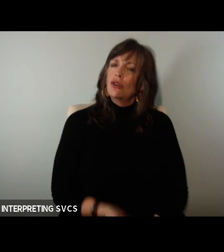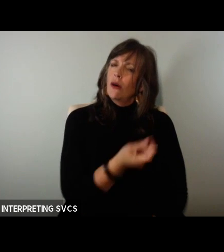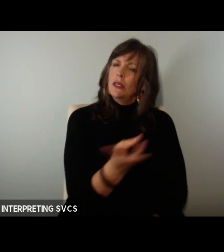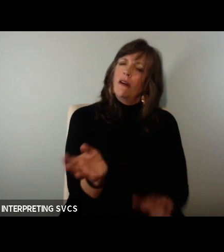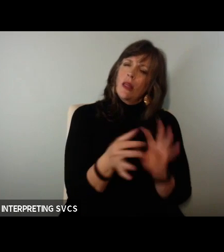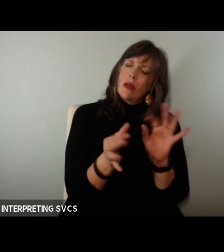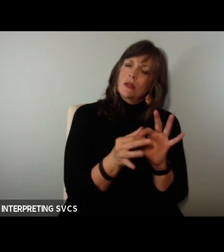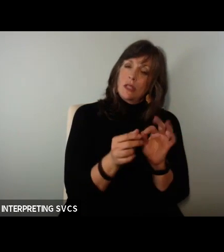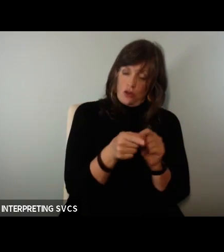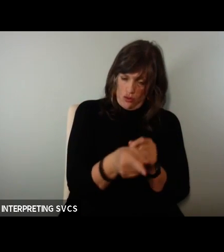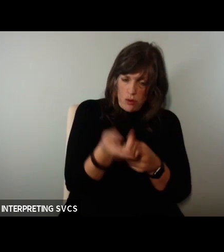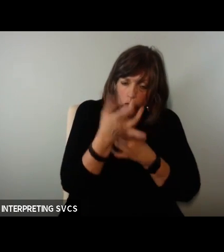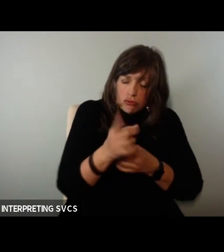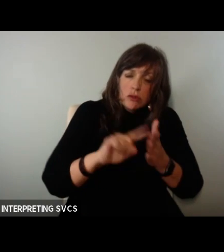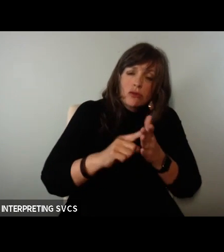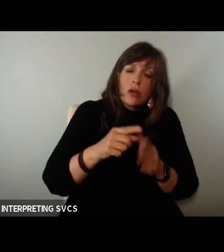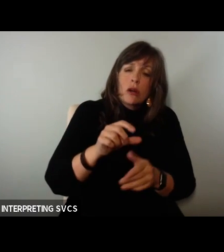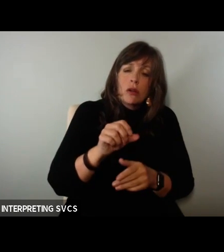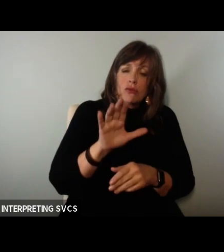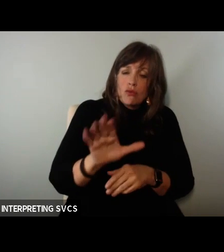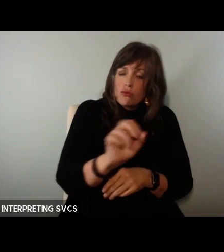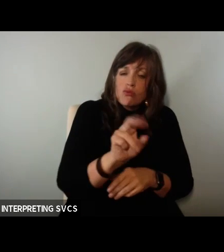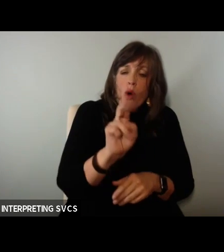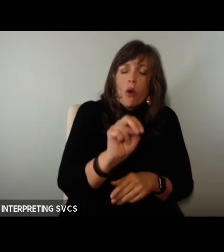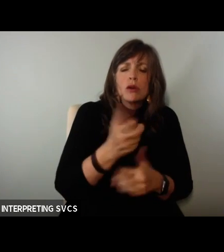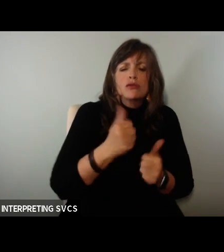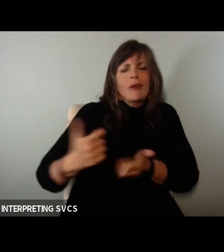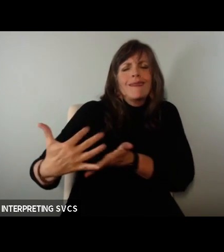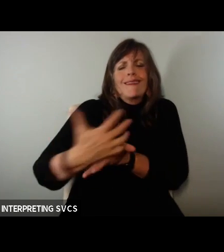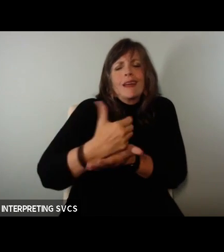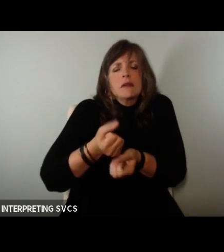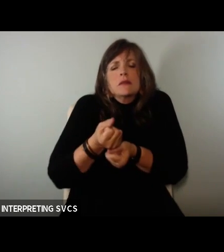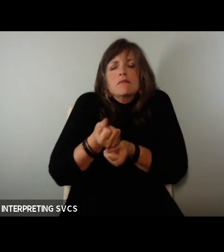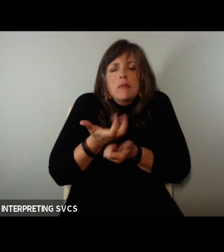is try to get as much information as you can from the applicants